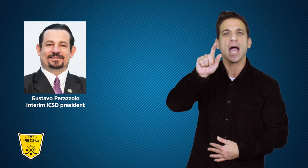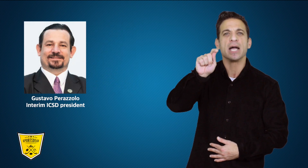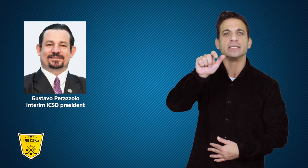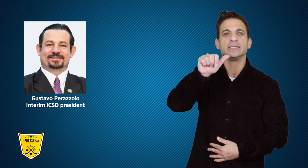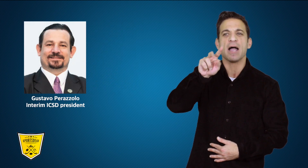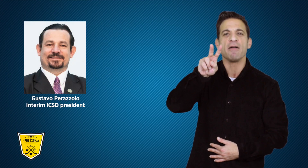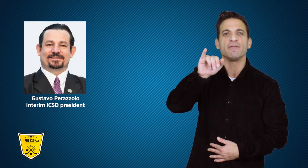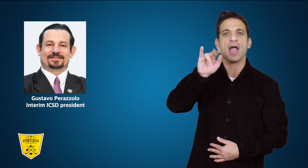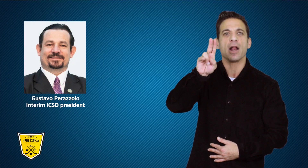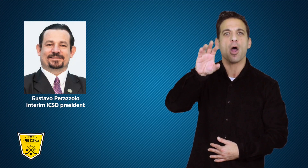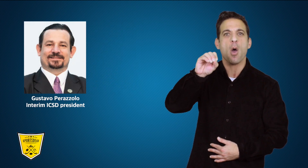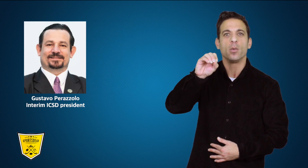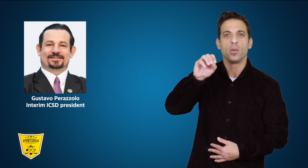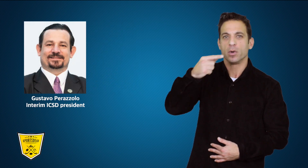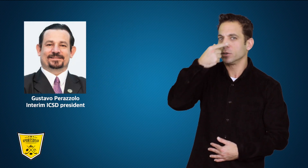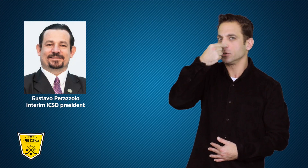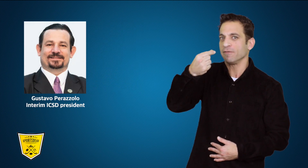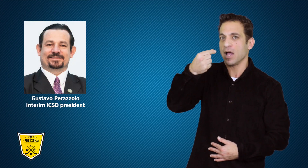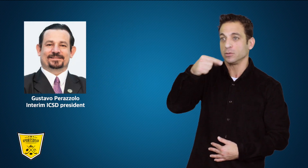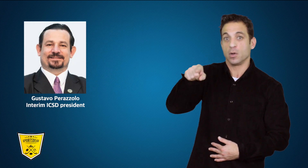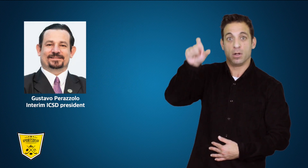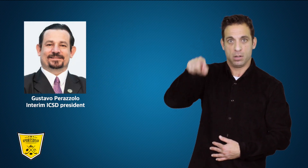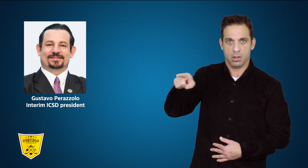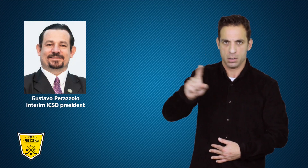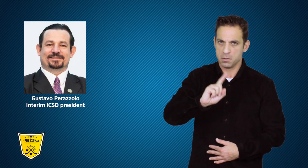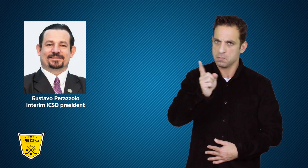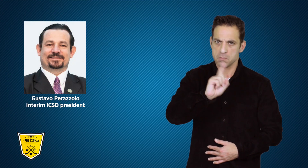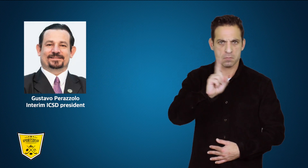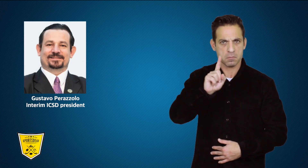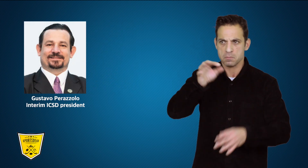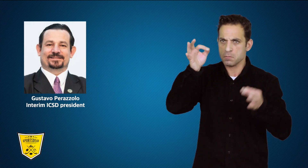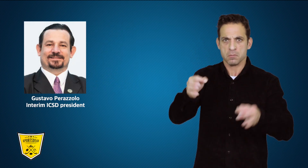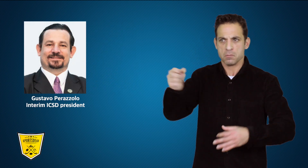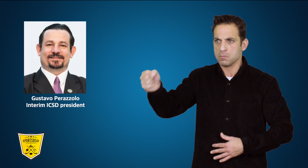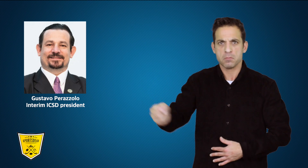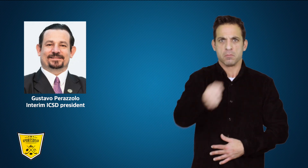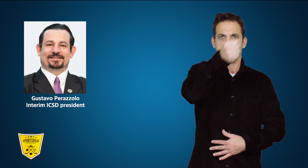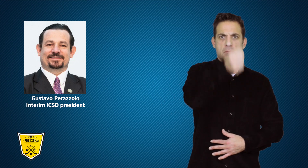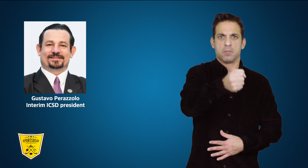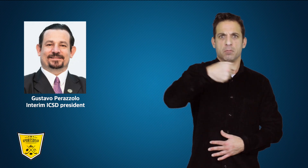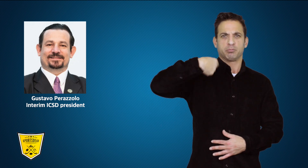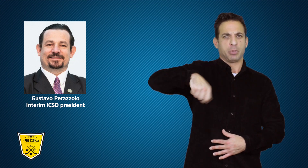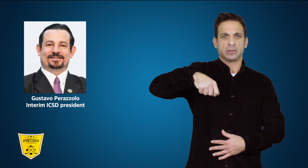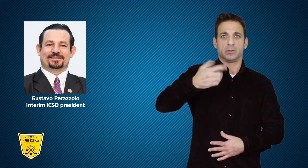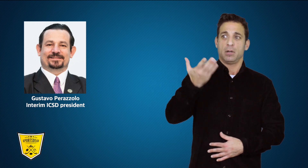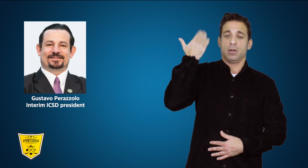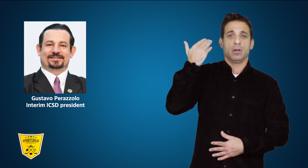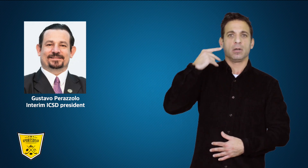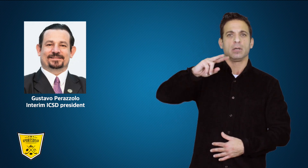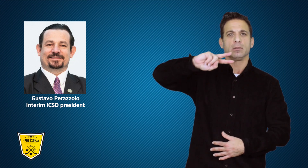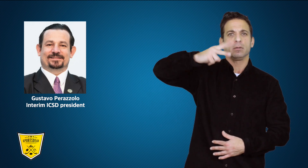placed in his position as Vice President of Sports as quorum